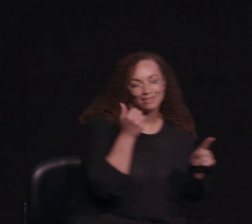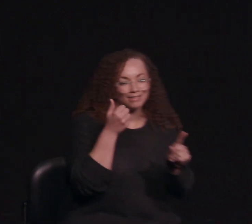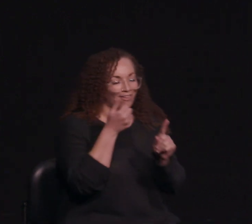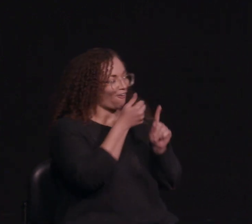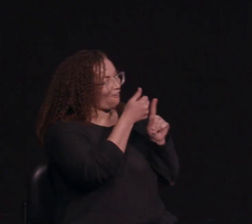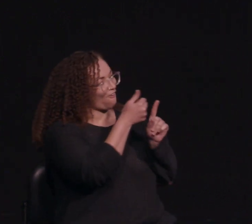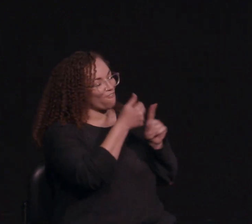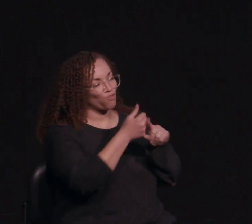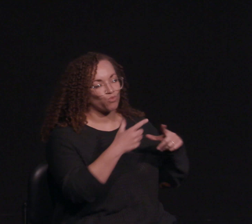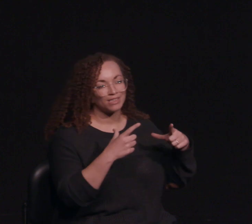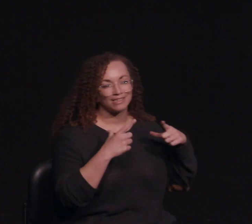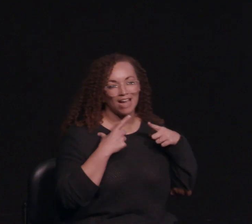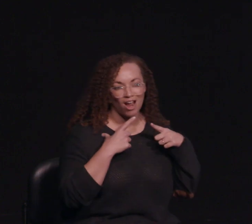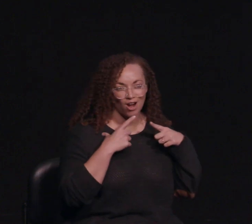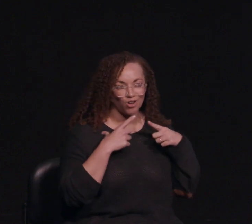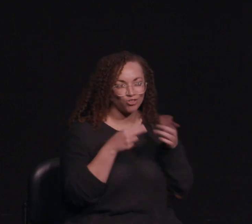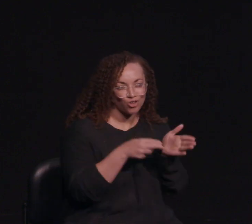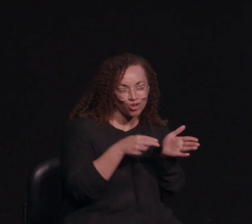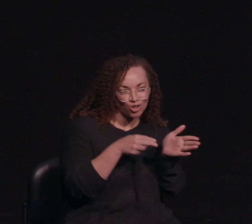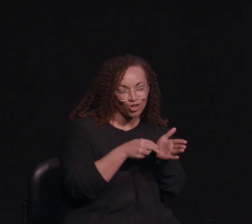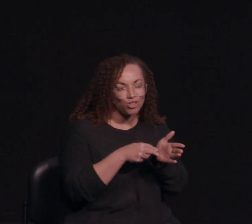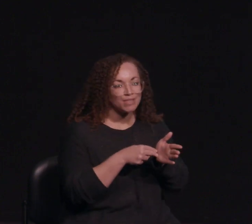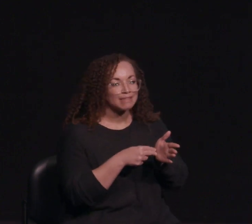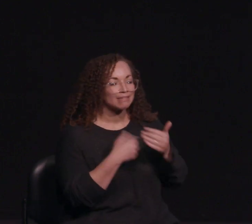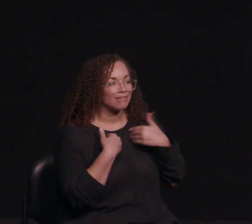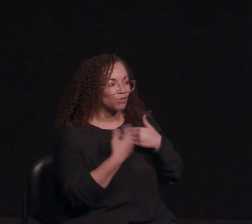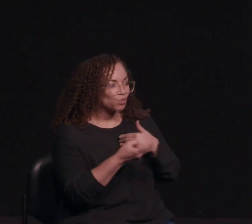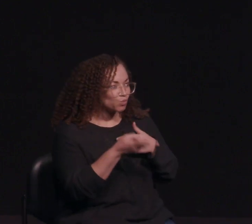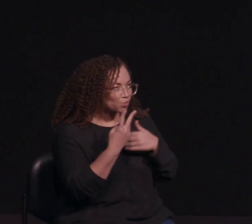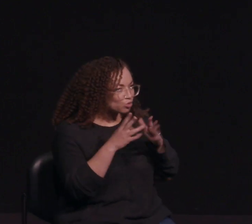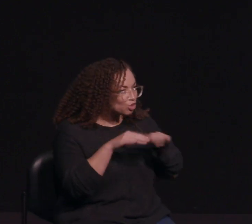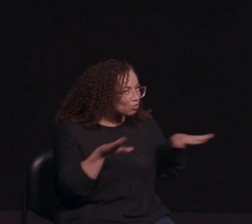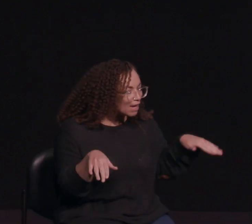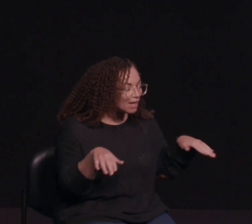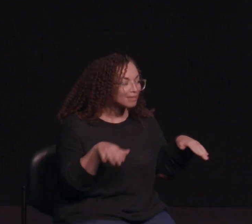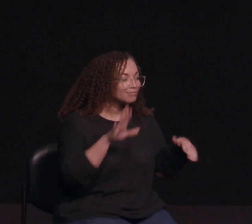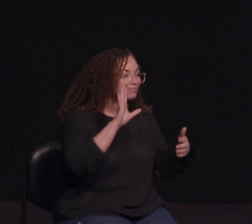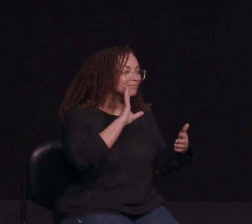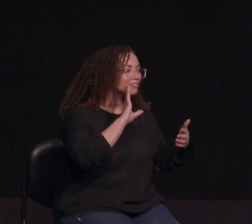the mother of two children, a daughter who is a physician and a son who's a renaissance man.